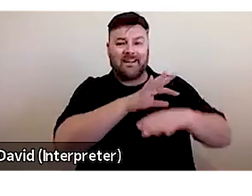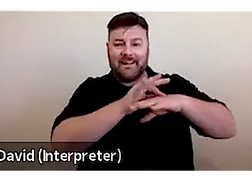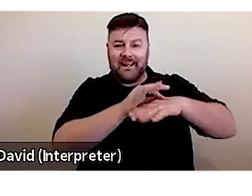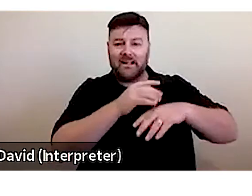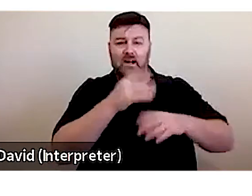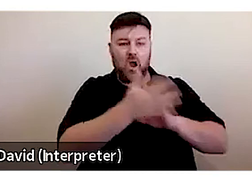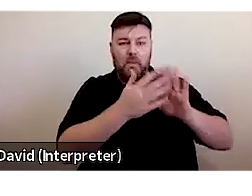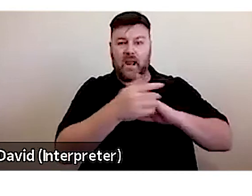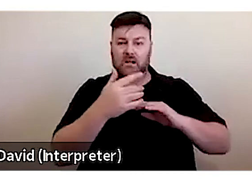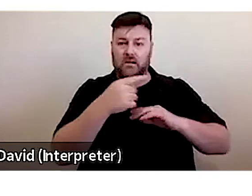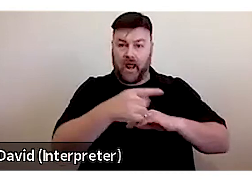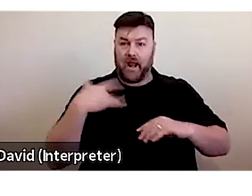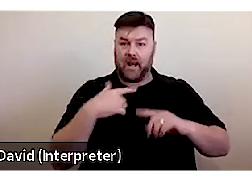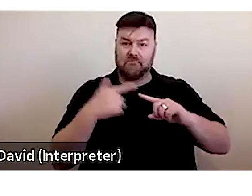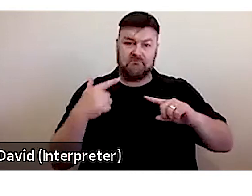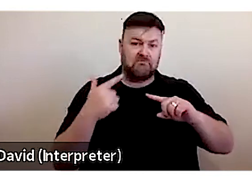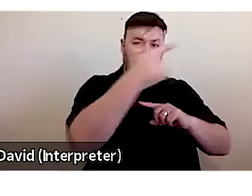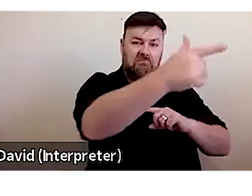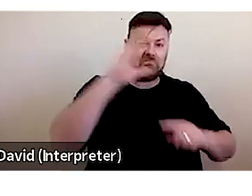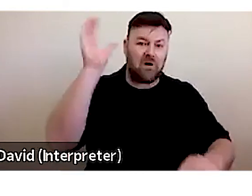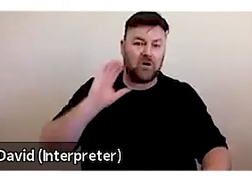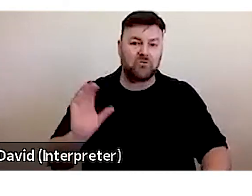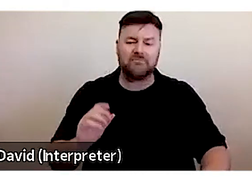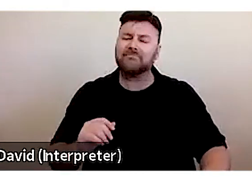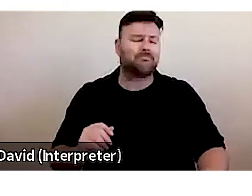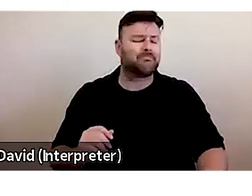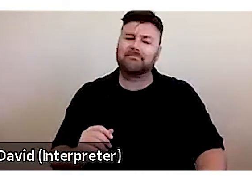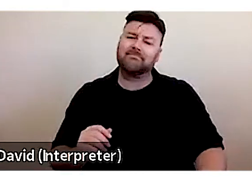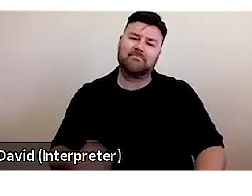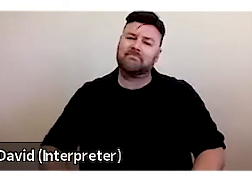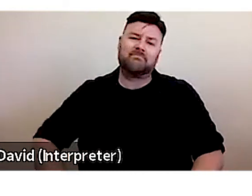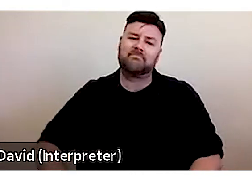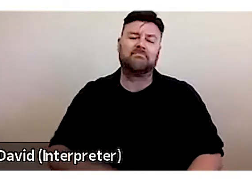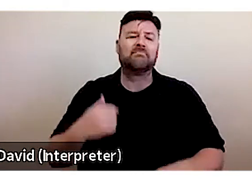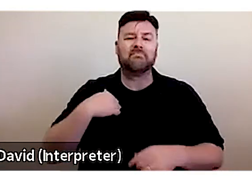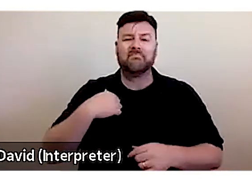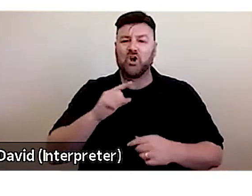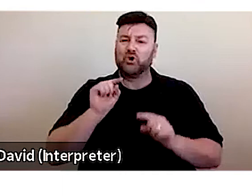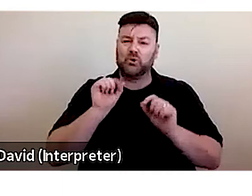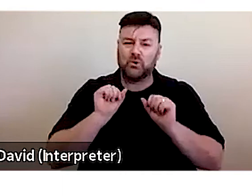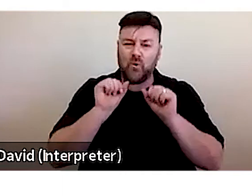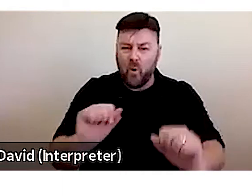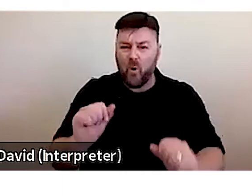Try and get outside your preconceptions and allow people to